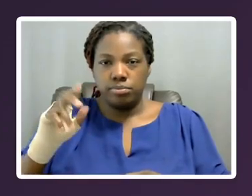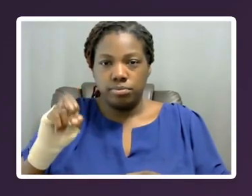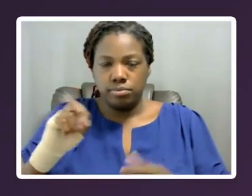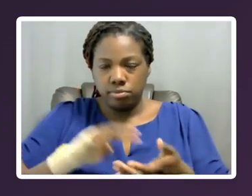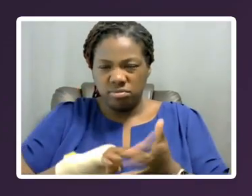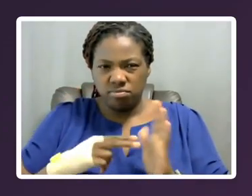Jocelyn Kho: Oh, yes. Thanks,